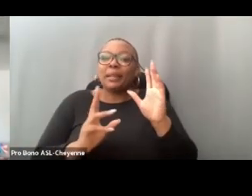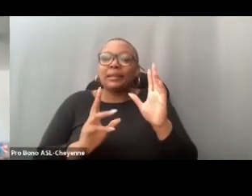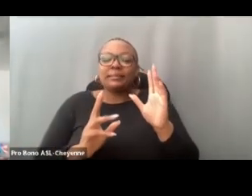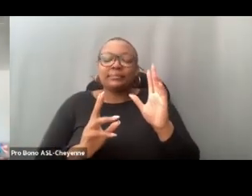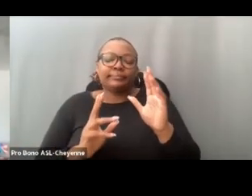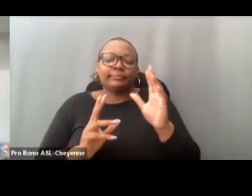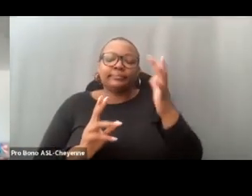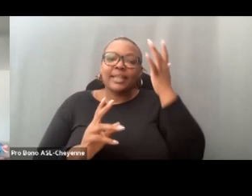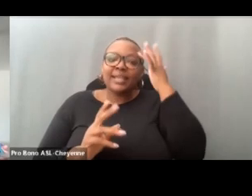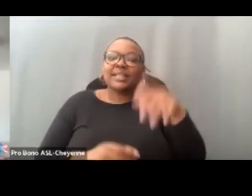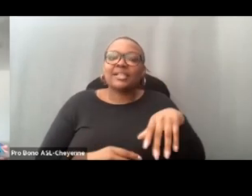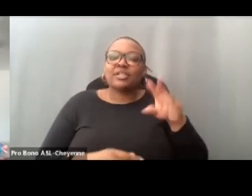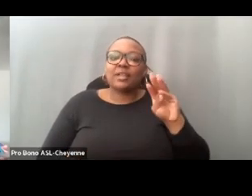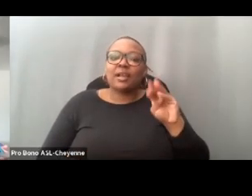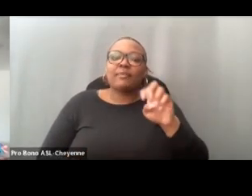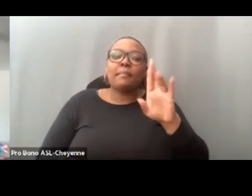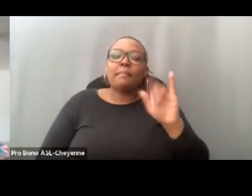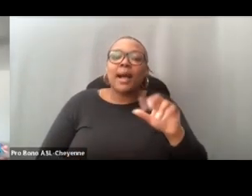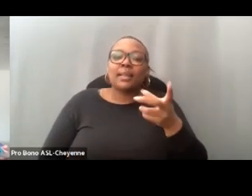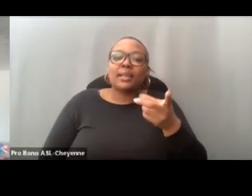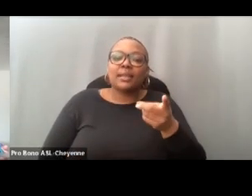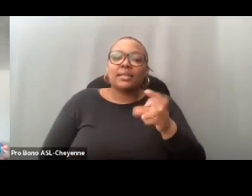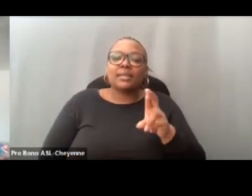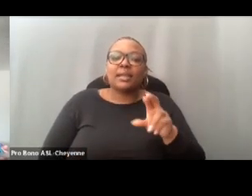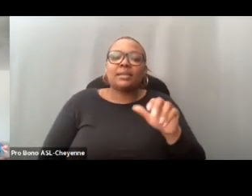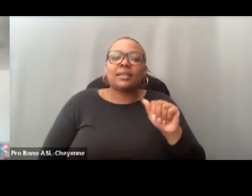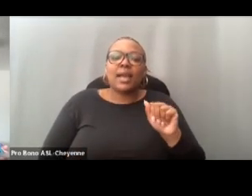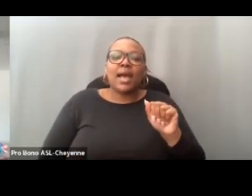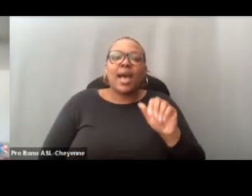of Mali, notably Dr. Abdel Kader Haidara,